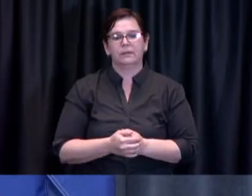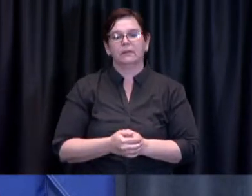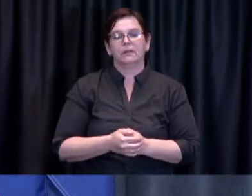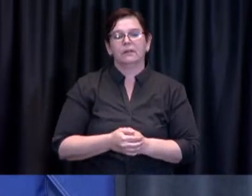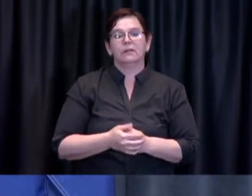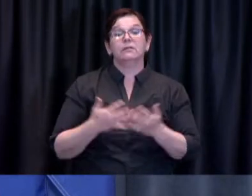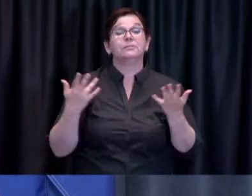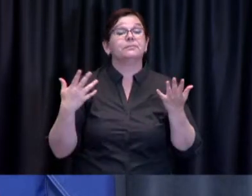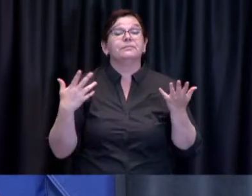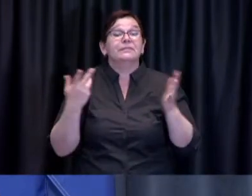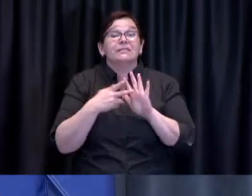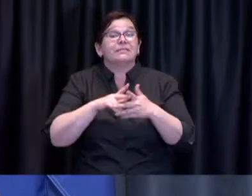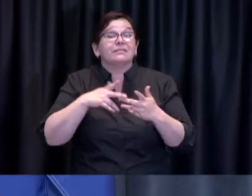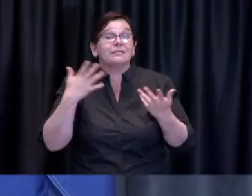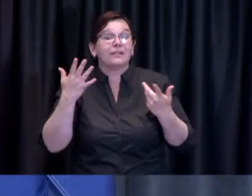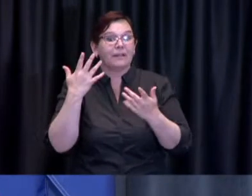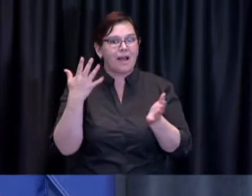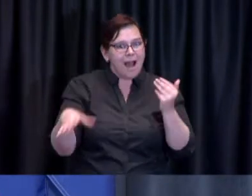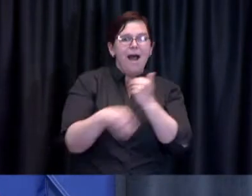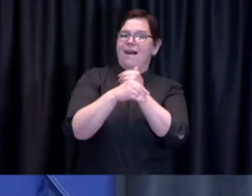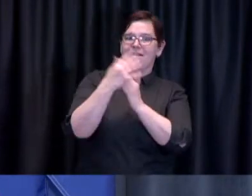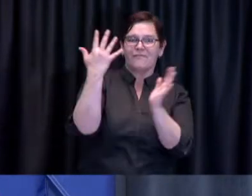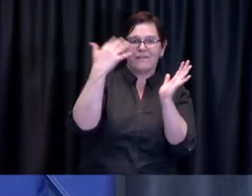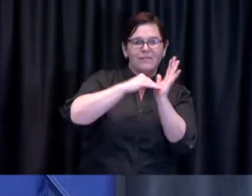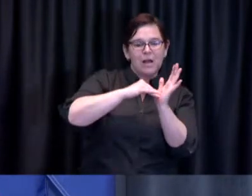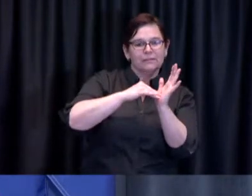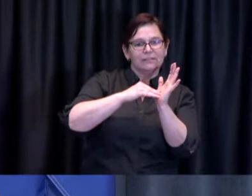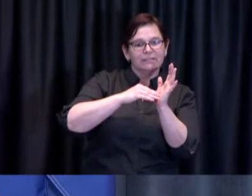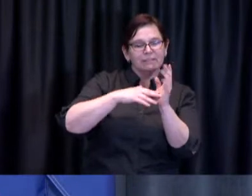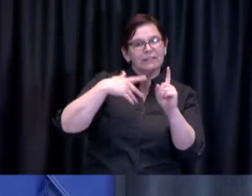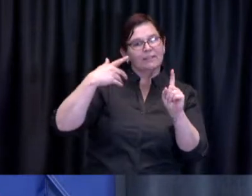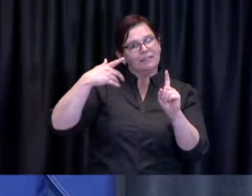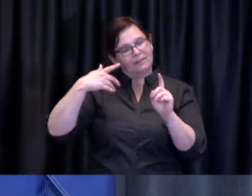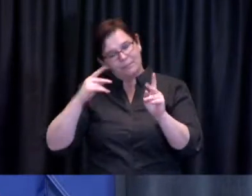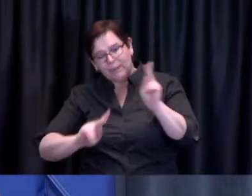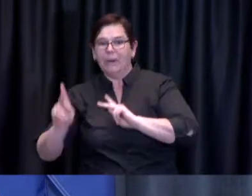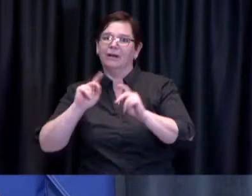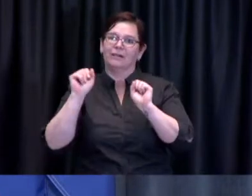additional people will be able to receive their first dose of vaccine each day between